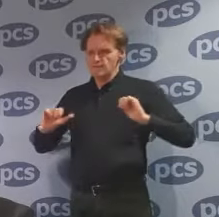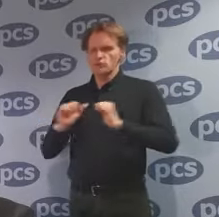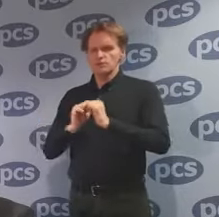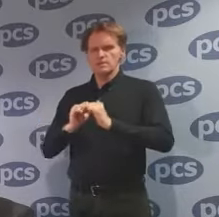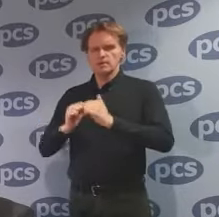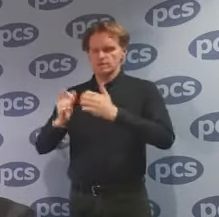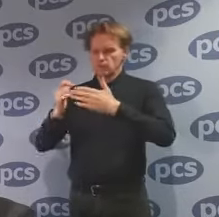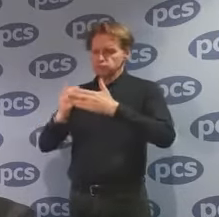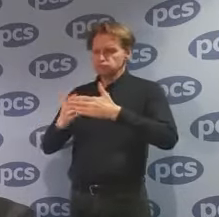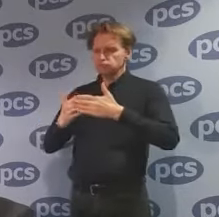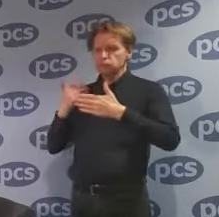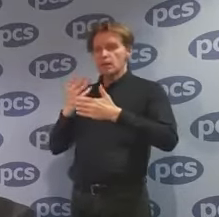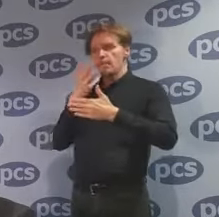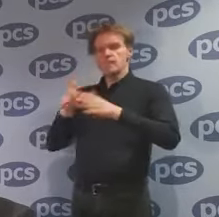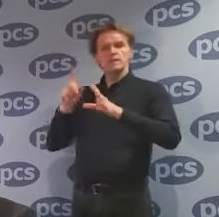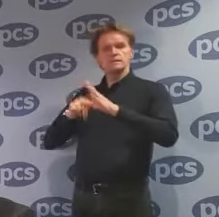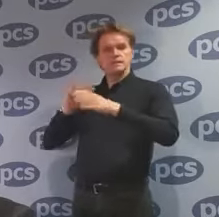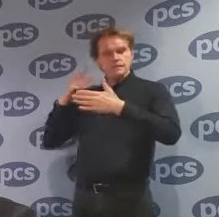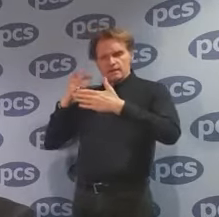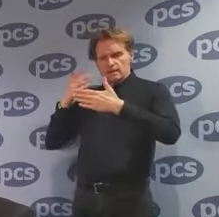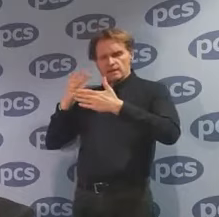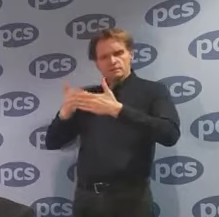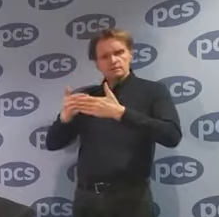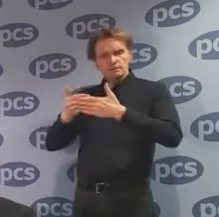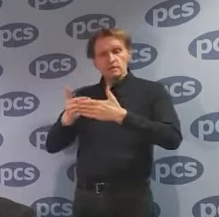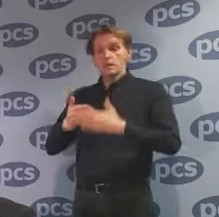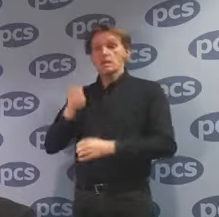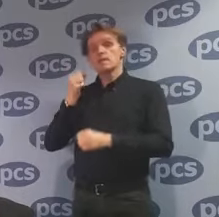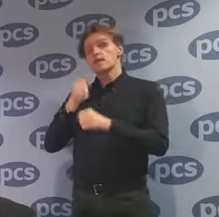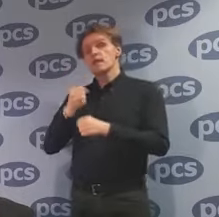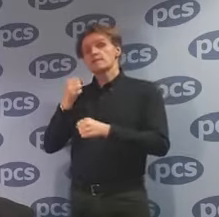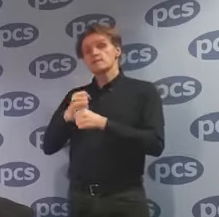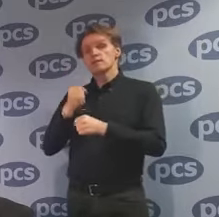of various colors and shades used the civil service and the public sector to